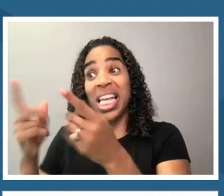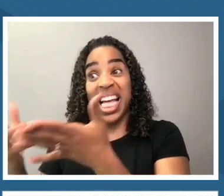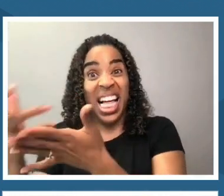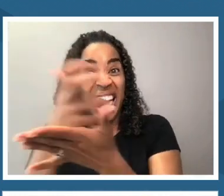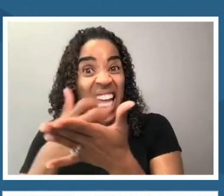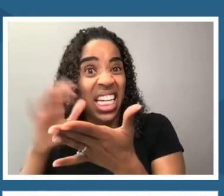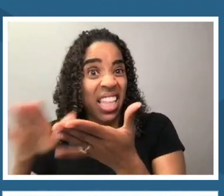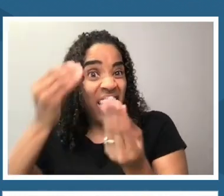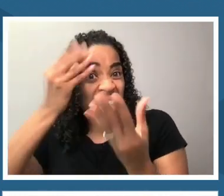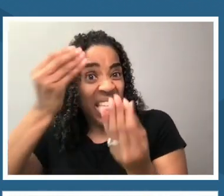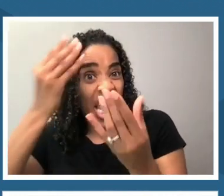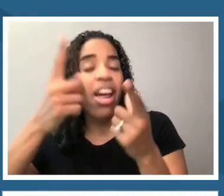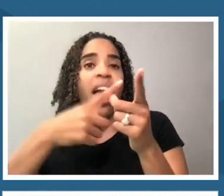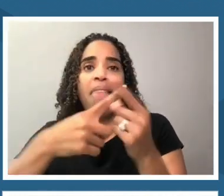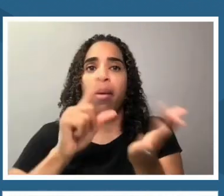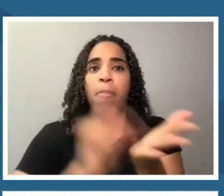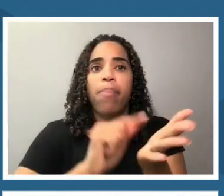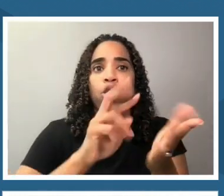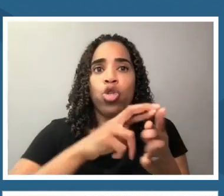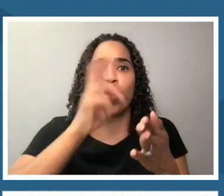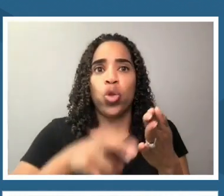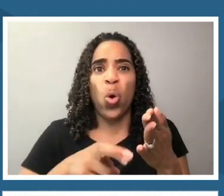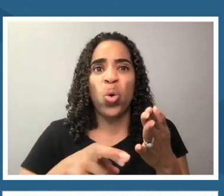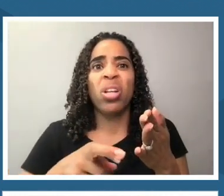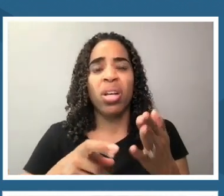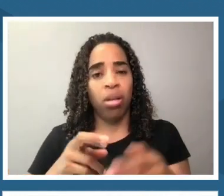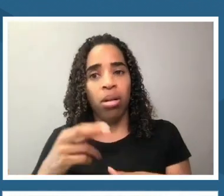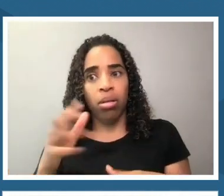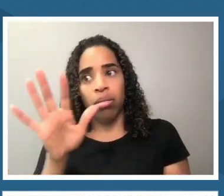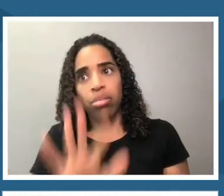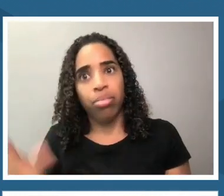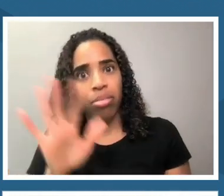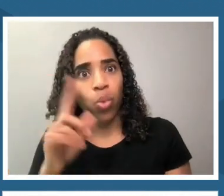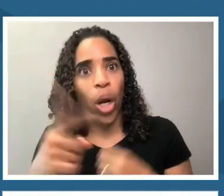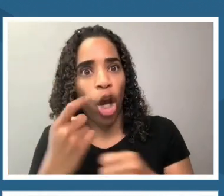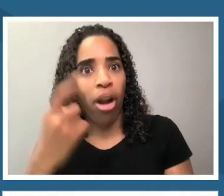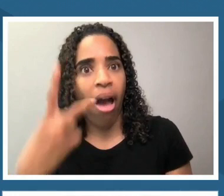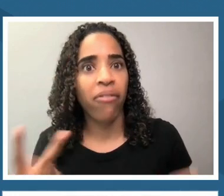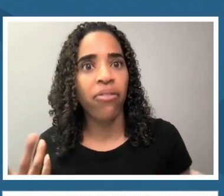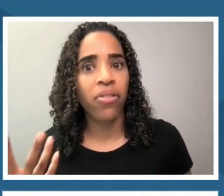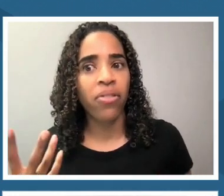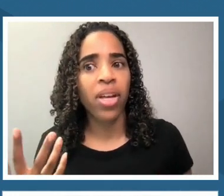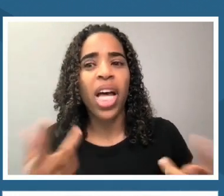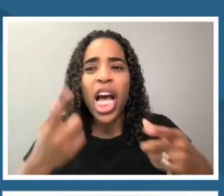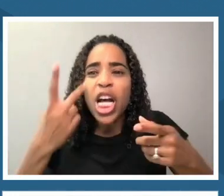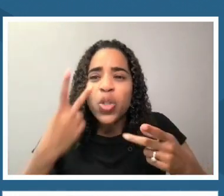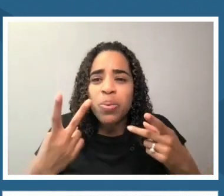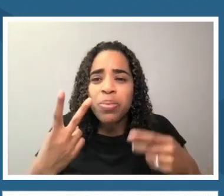result it took a day and a half and you can see all kind of things here